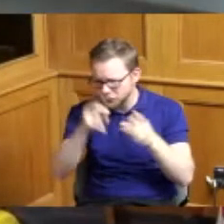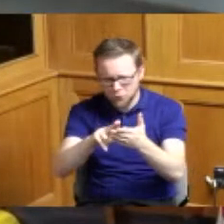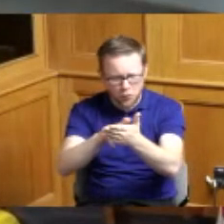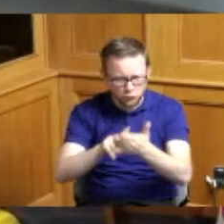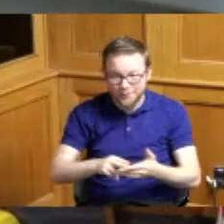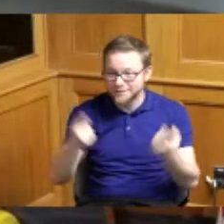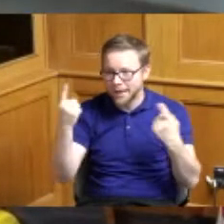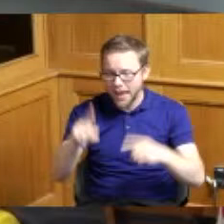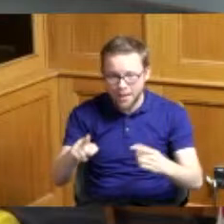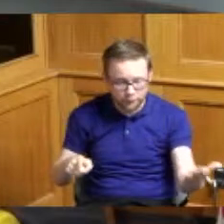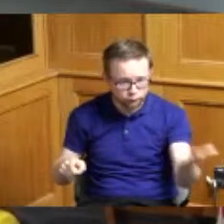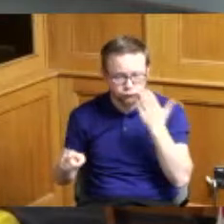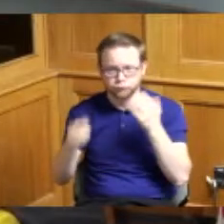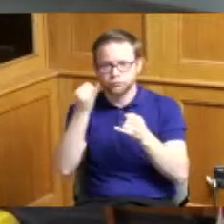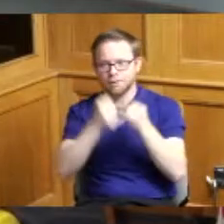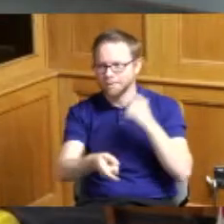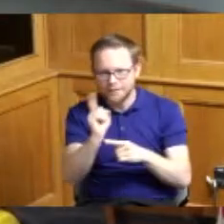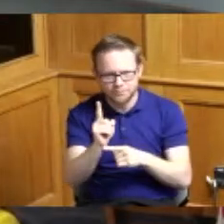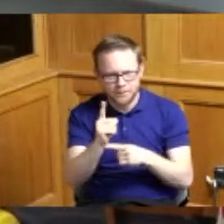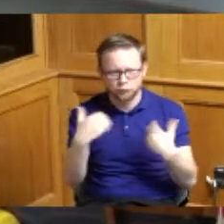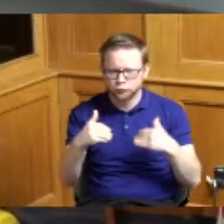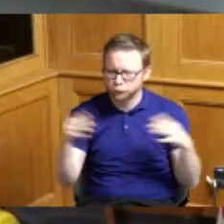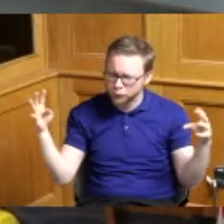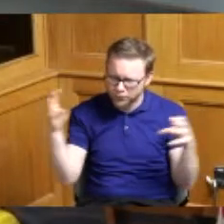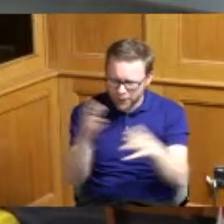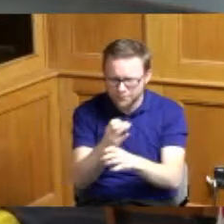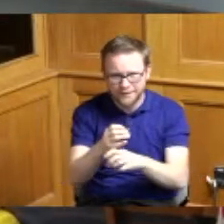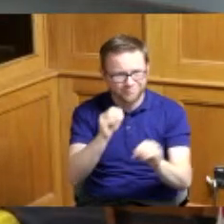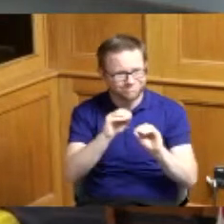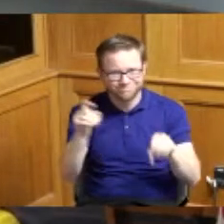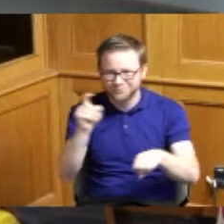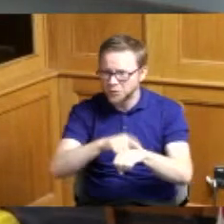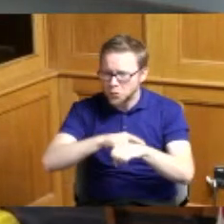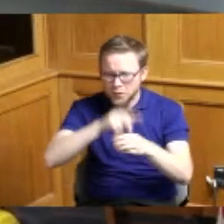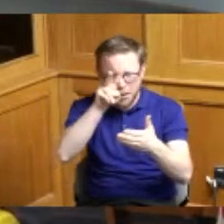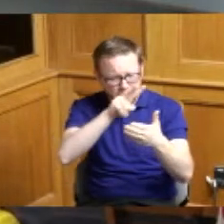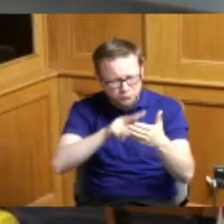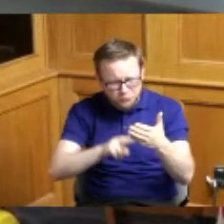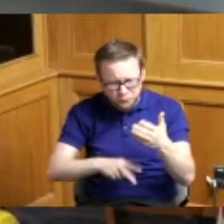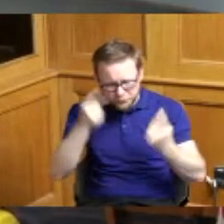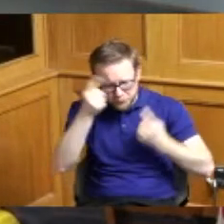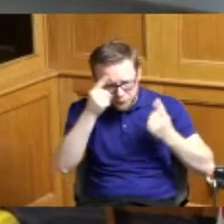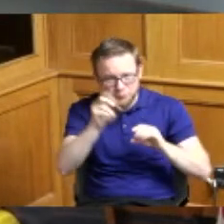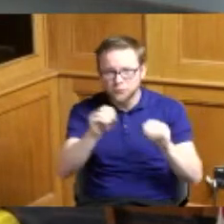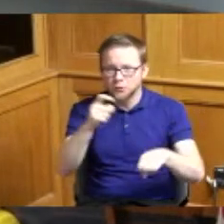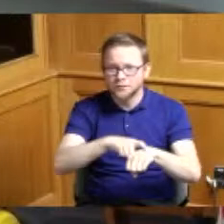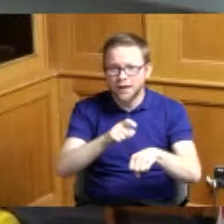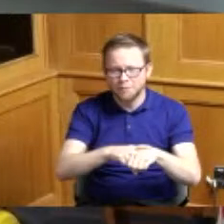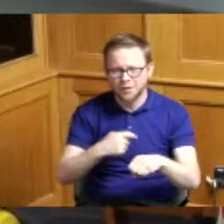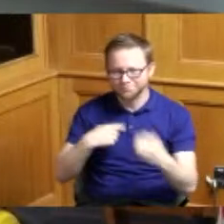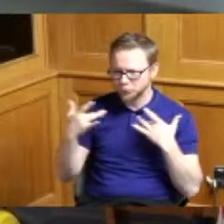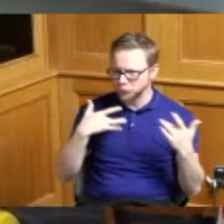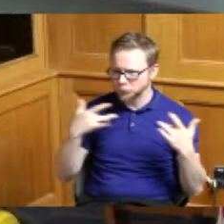and that have long-term economic effects I'm concerned that the fund has 46 million dollars